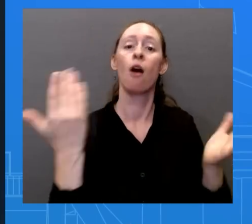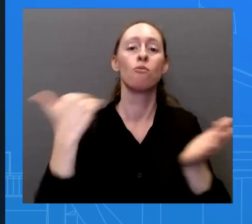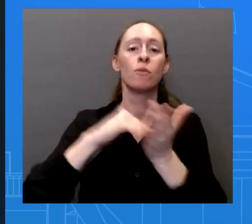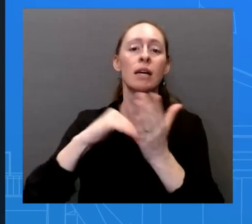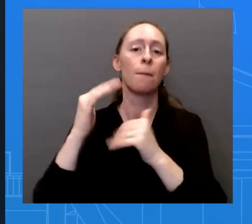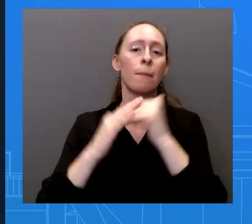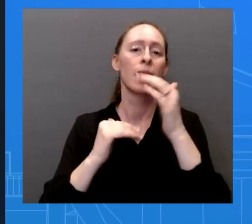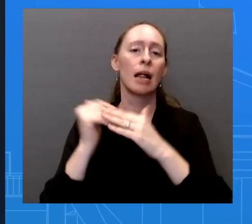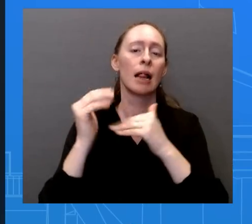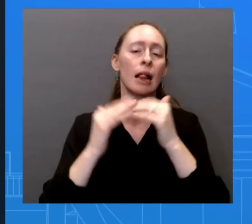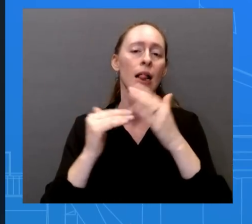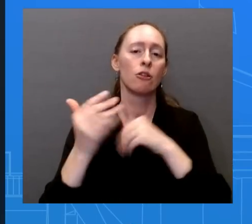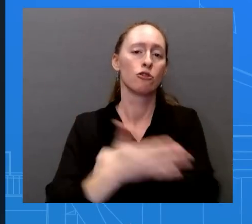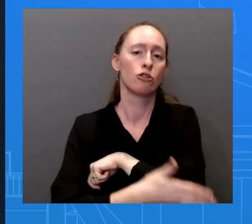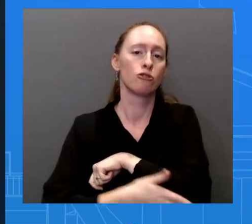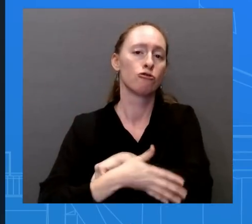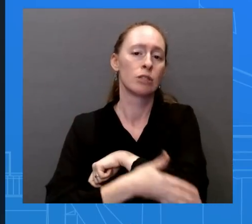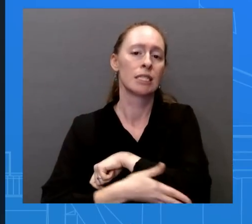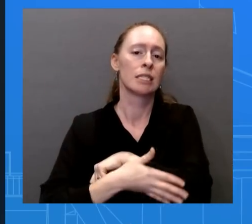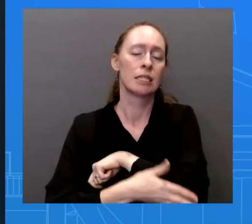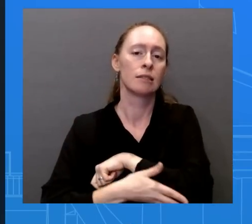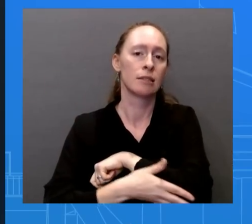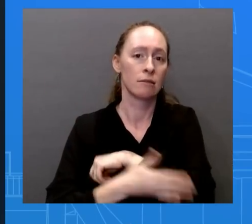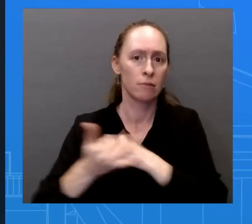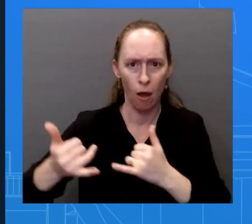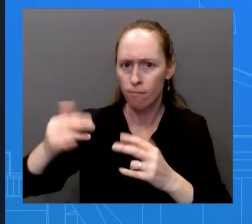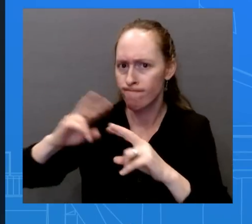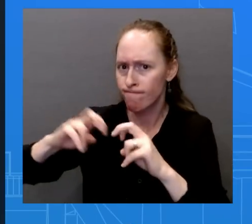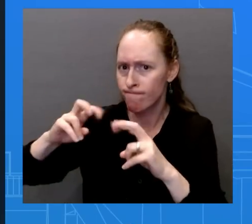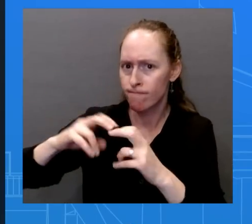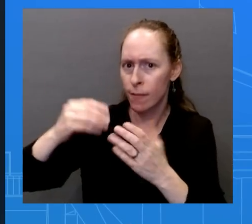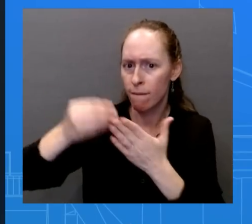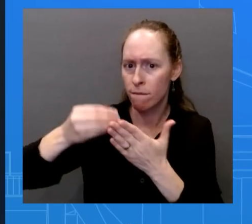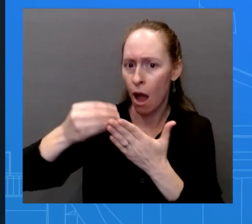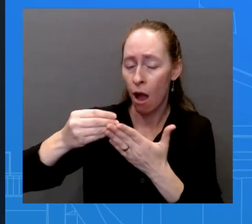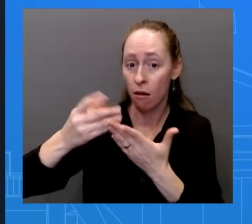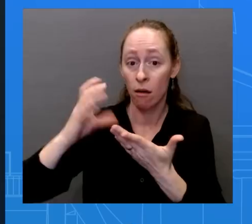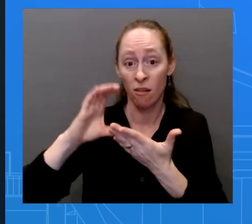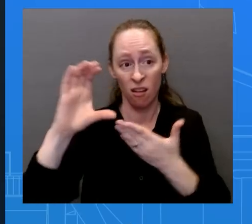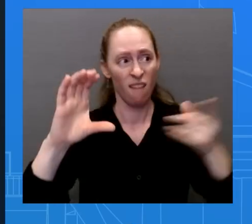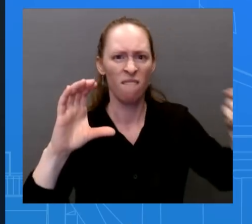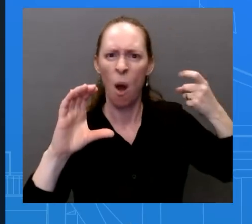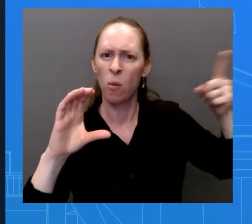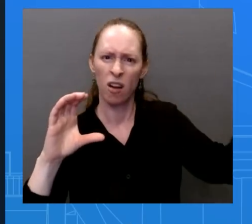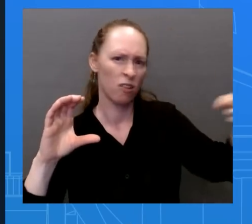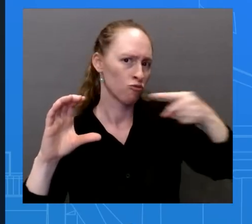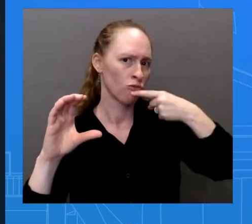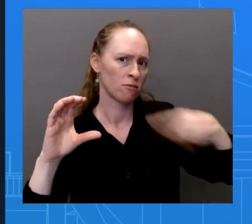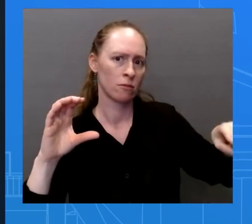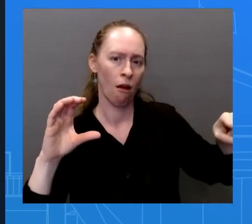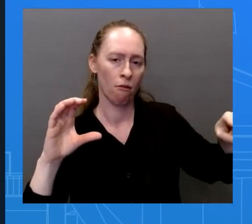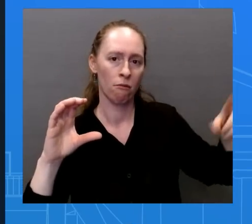to do so with the funds from Russia;" and "pursuing accountability for Russian['s] crimes committed during the war.